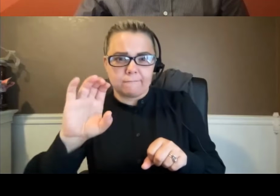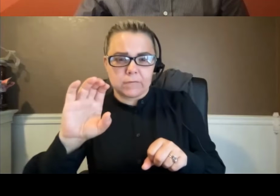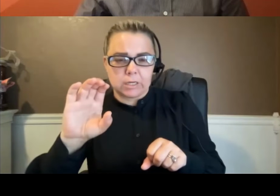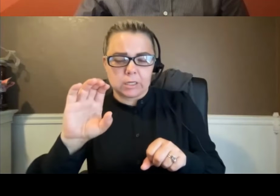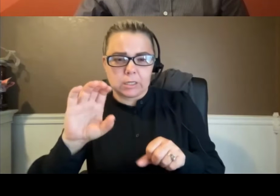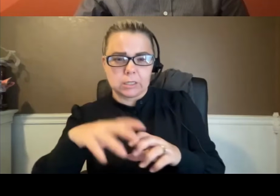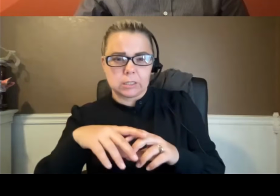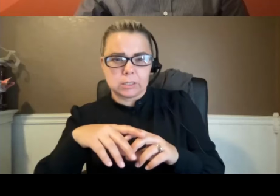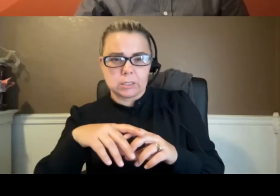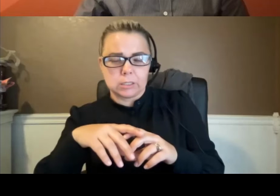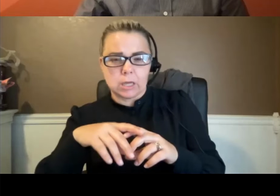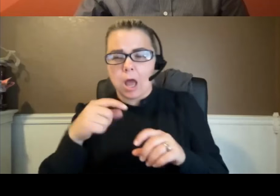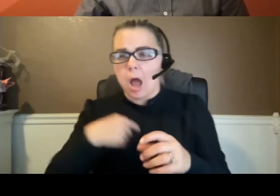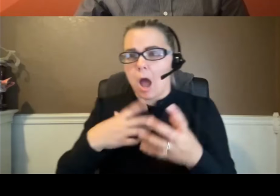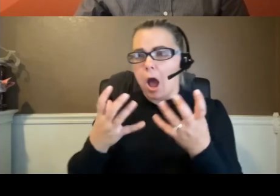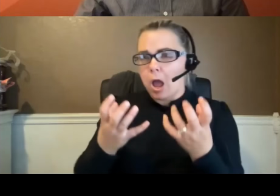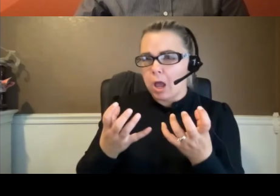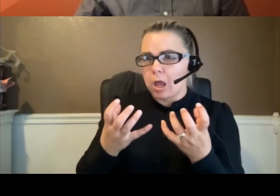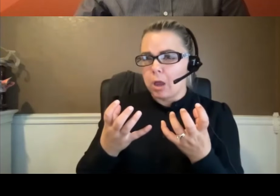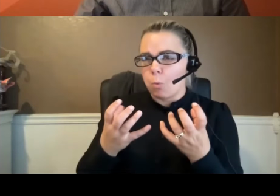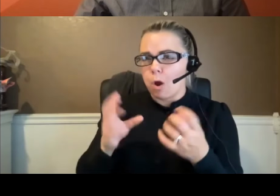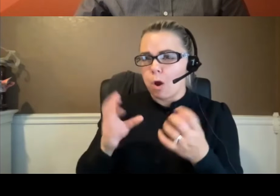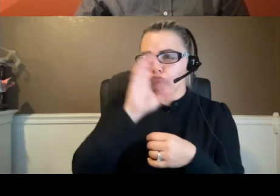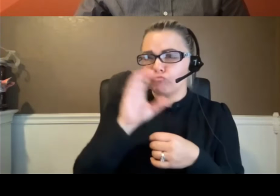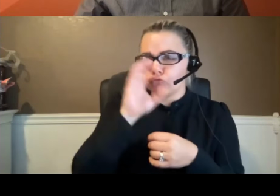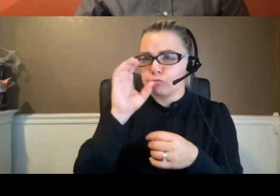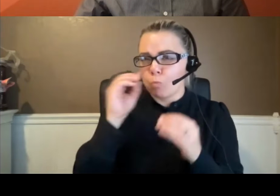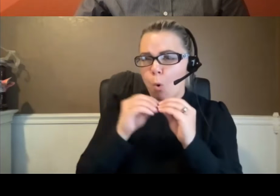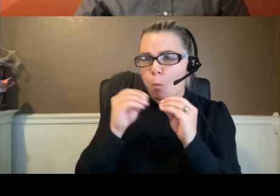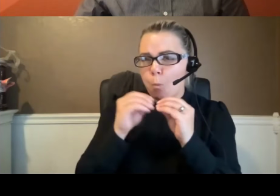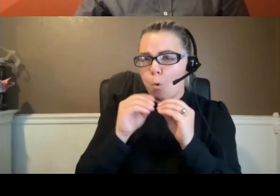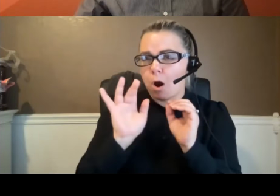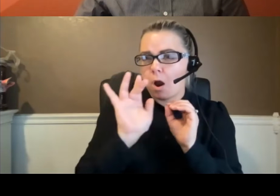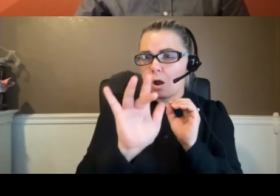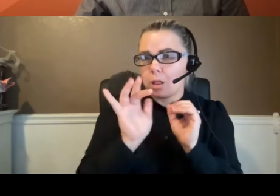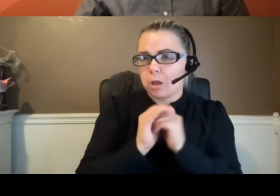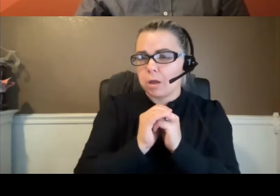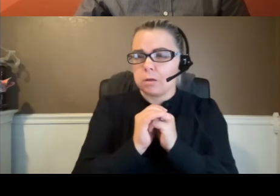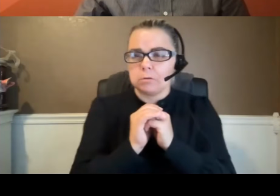component I want to explore further, I can just hit Enter [Screen reader]: Product Amarilla. Sales